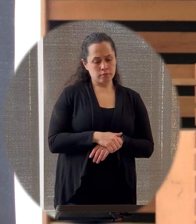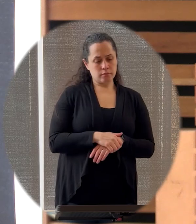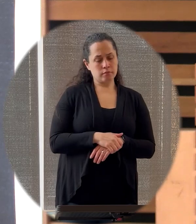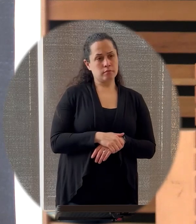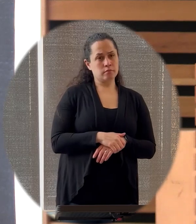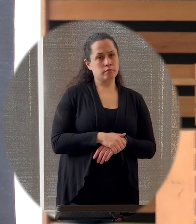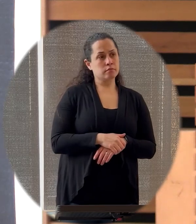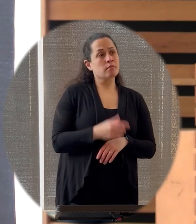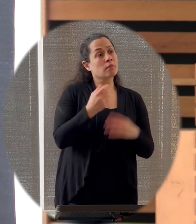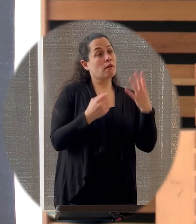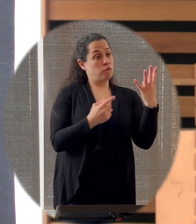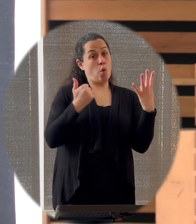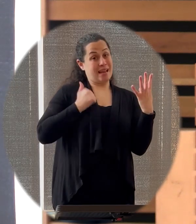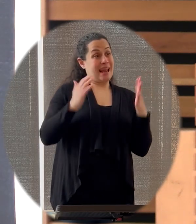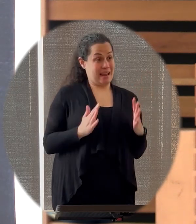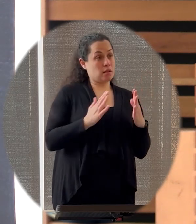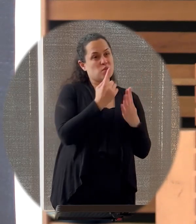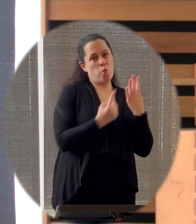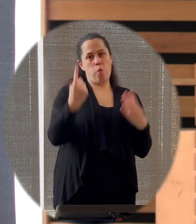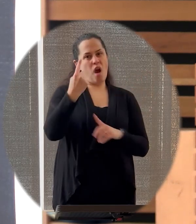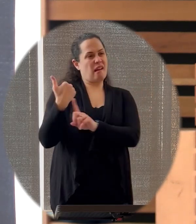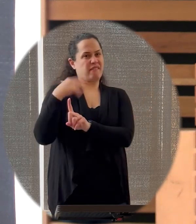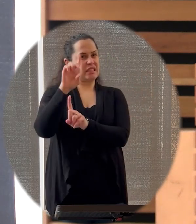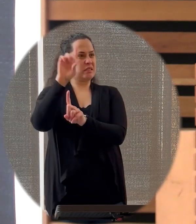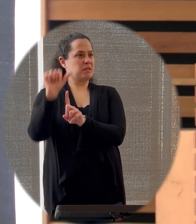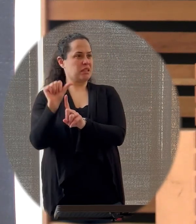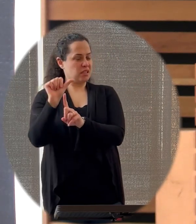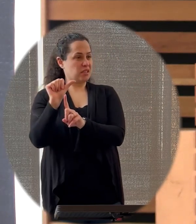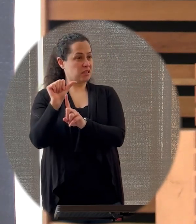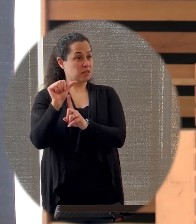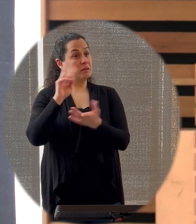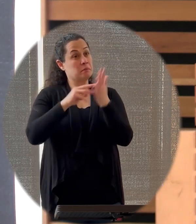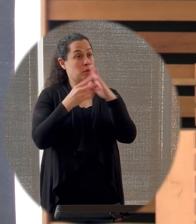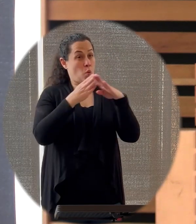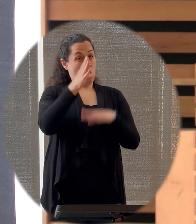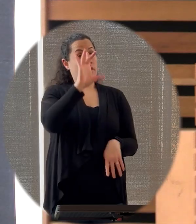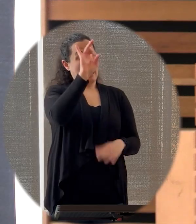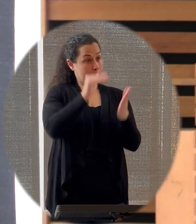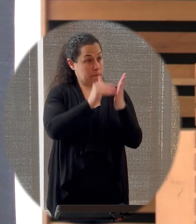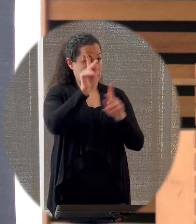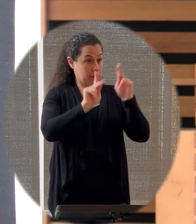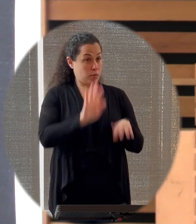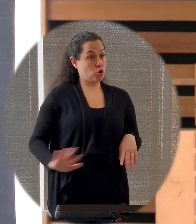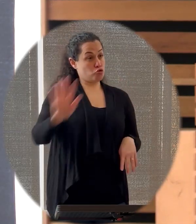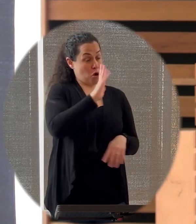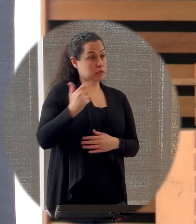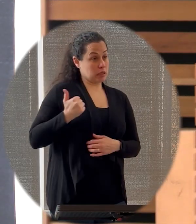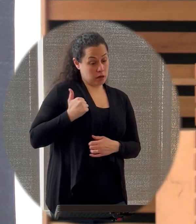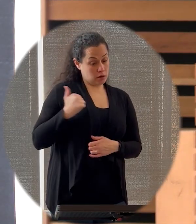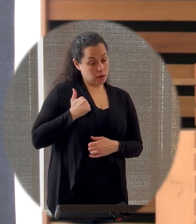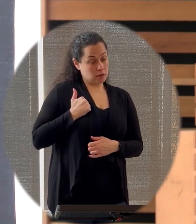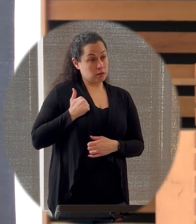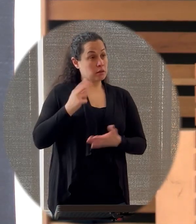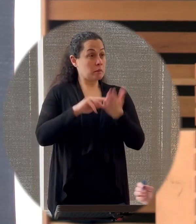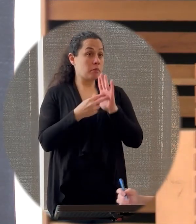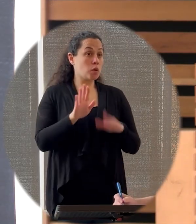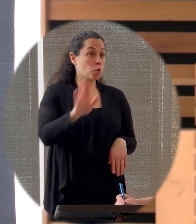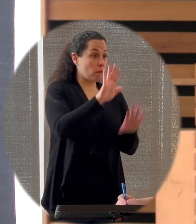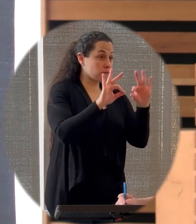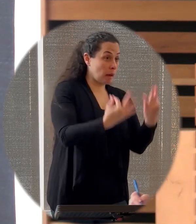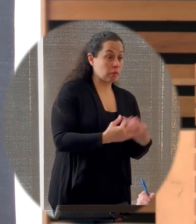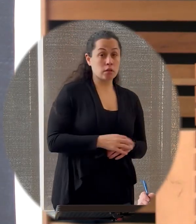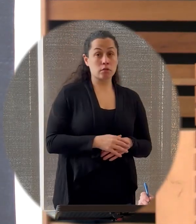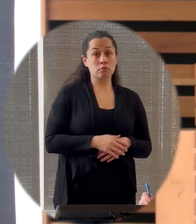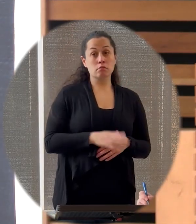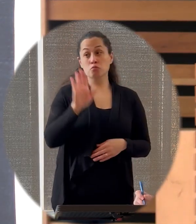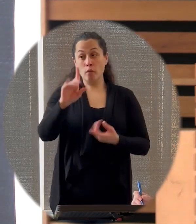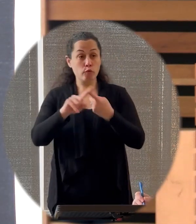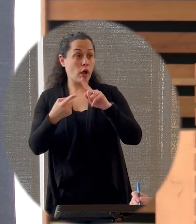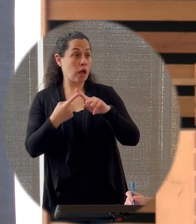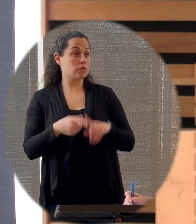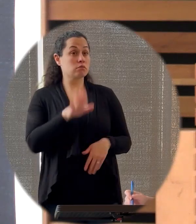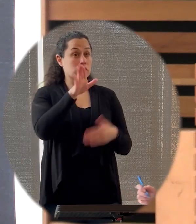with a disability. More than 8 million people. They are your family and friends, neighbours,